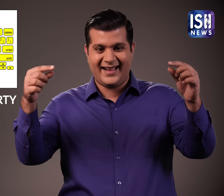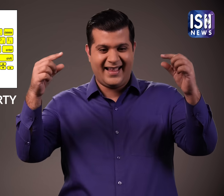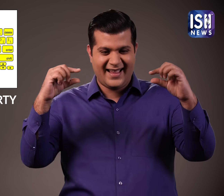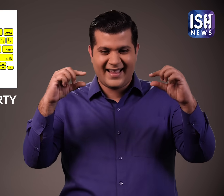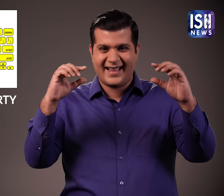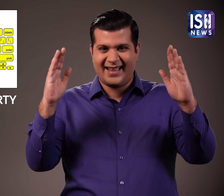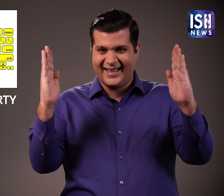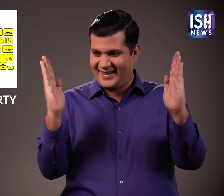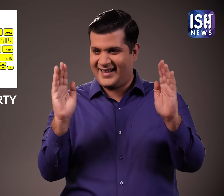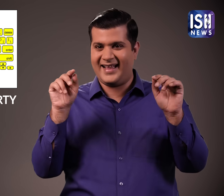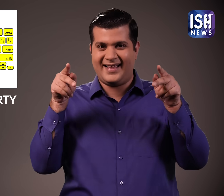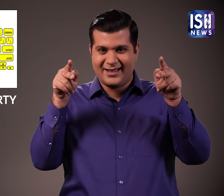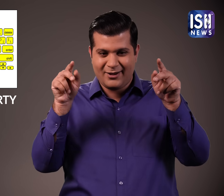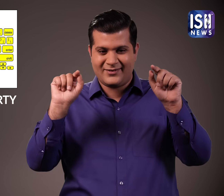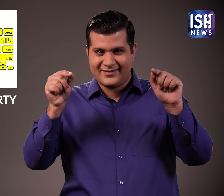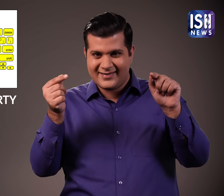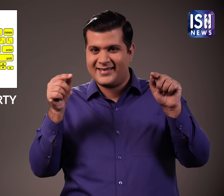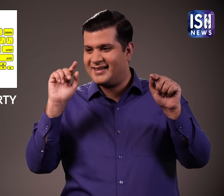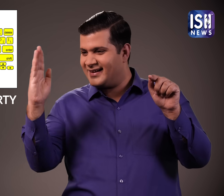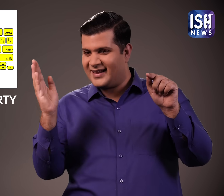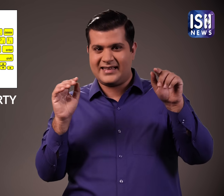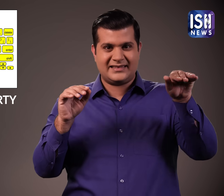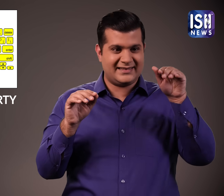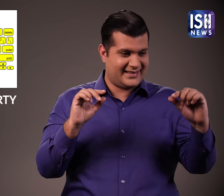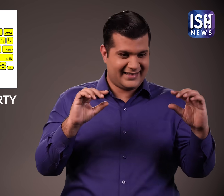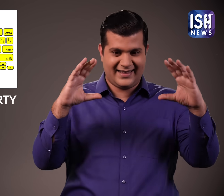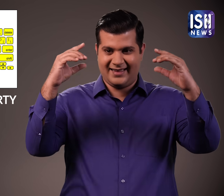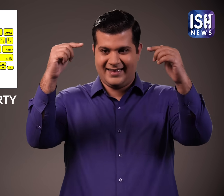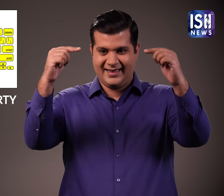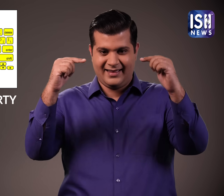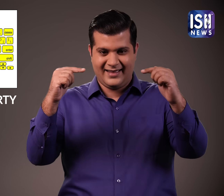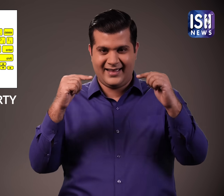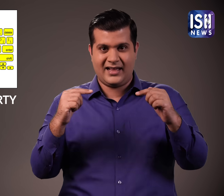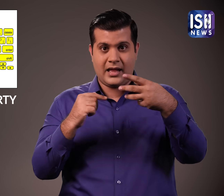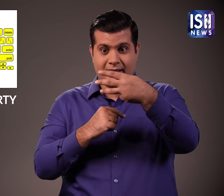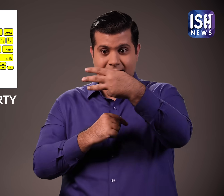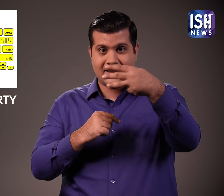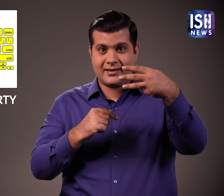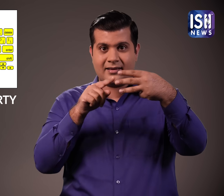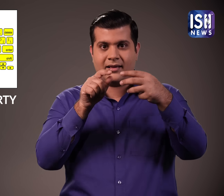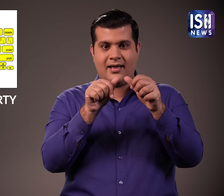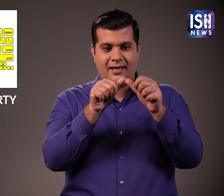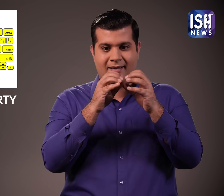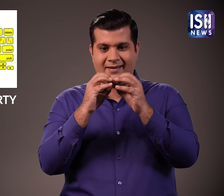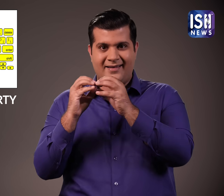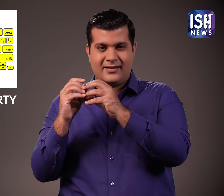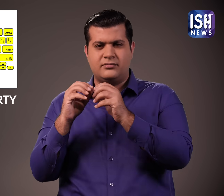Next 3 rows are the alphabets rows which have punctuation marks at the sides